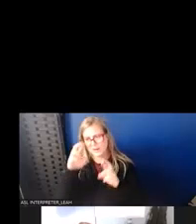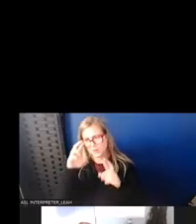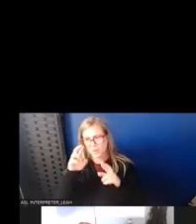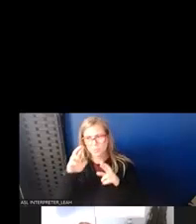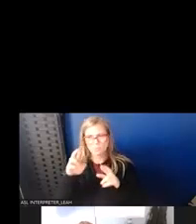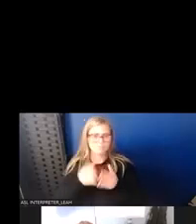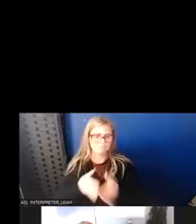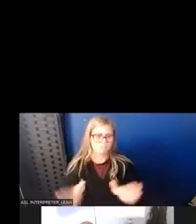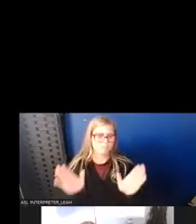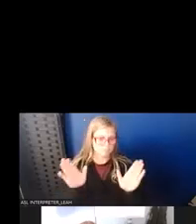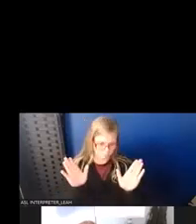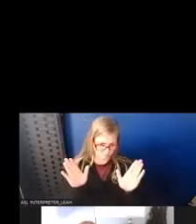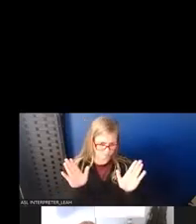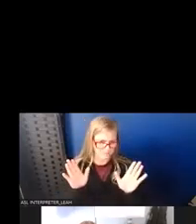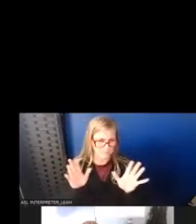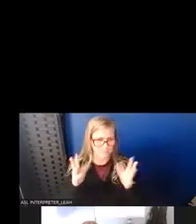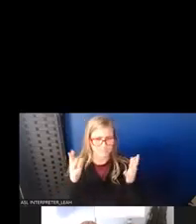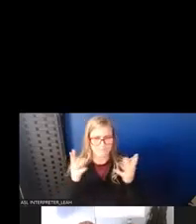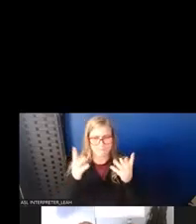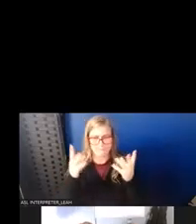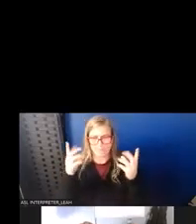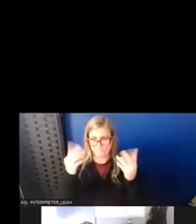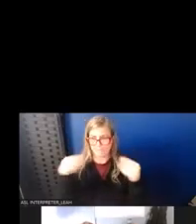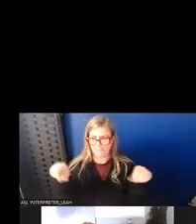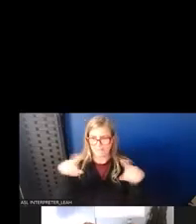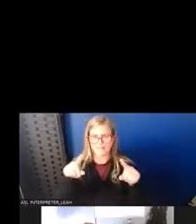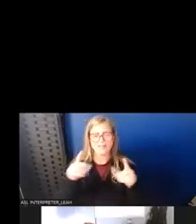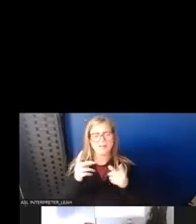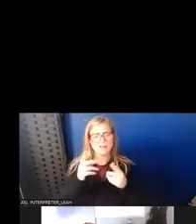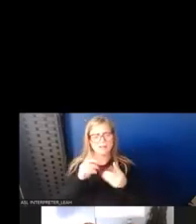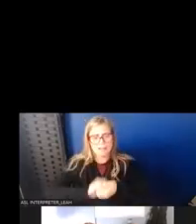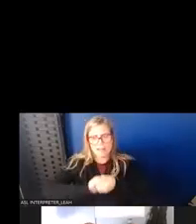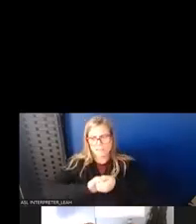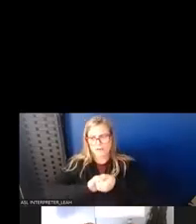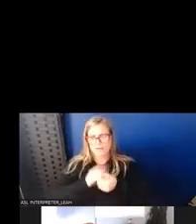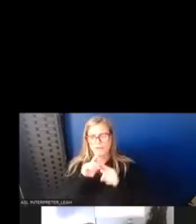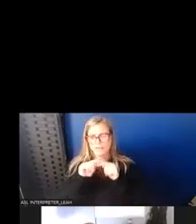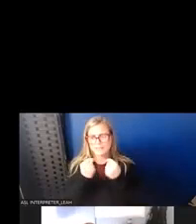collaborators for Team Science in biology and other